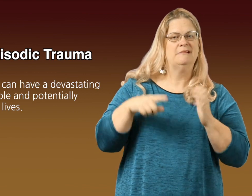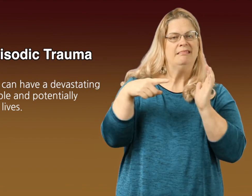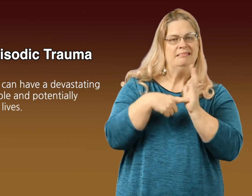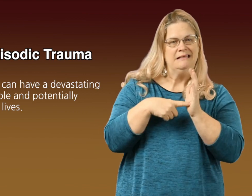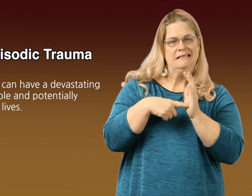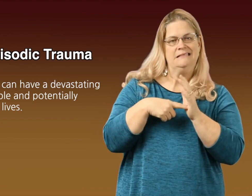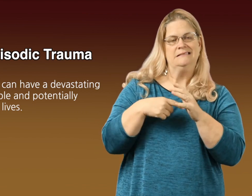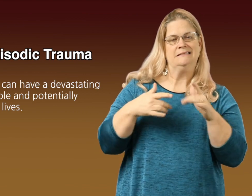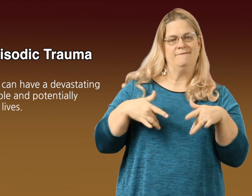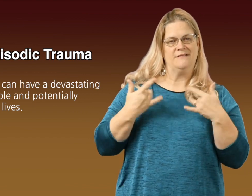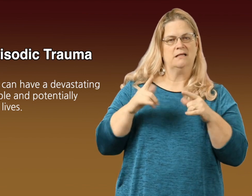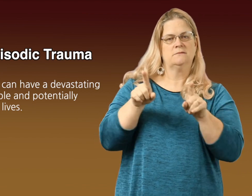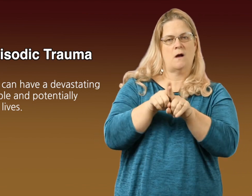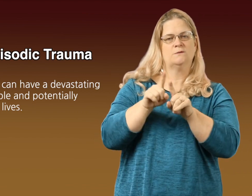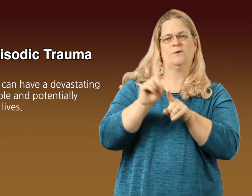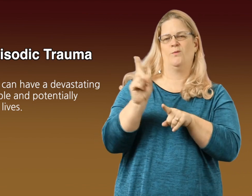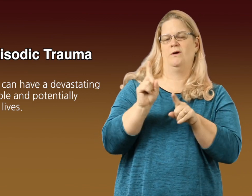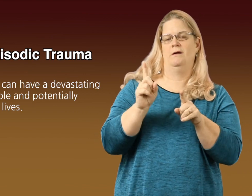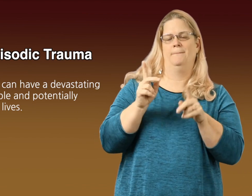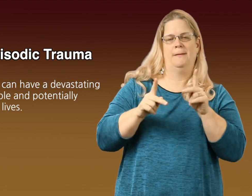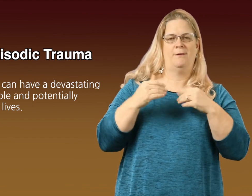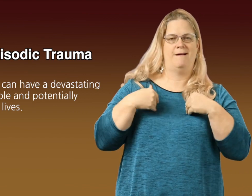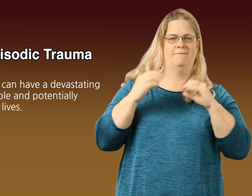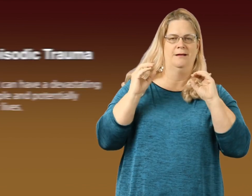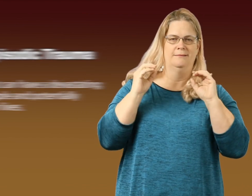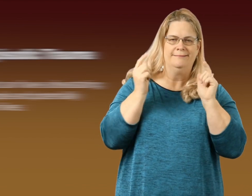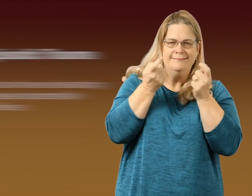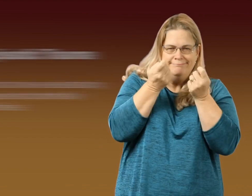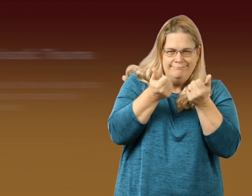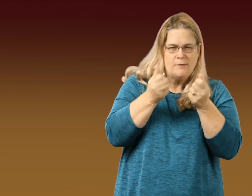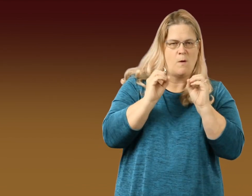These events are also in which people have little to no control over.